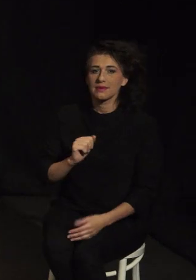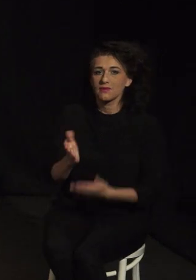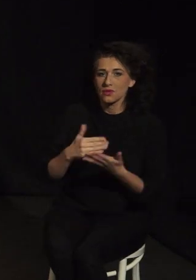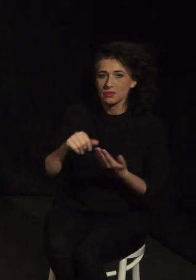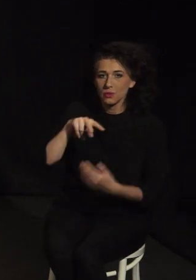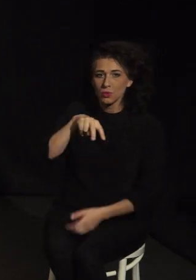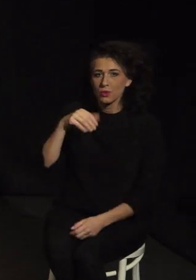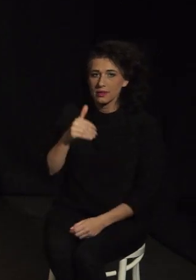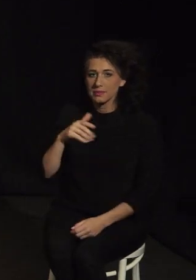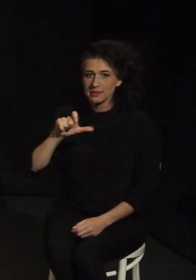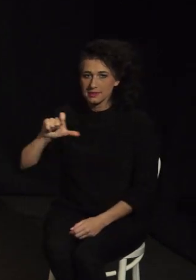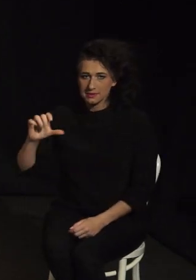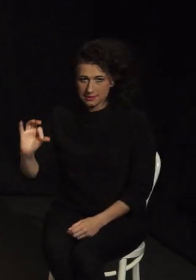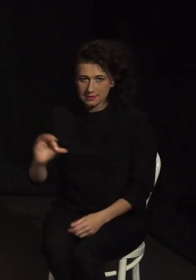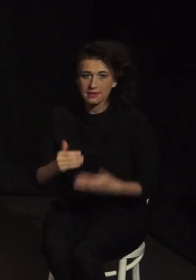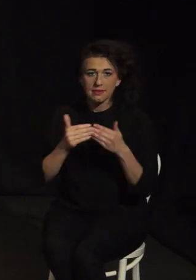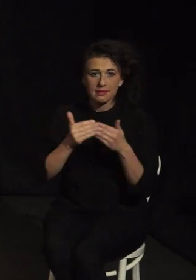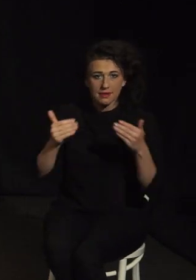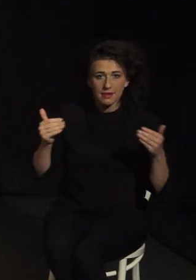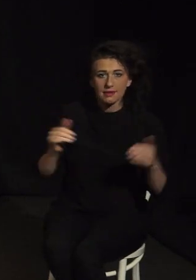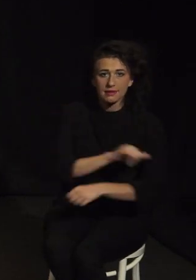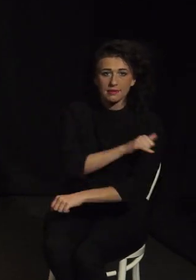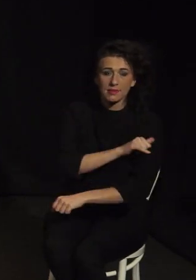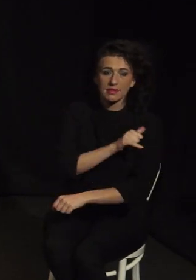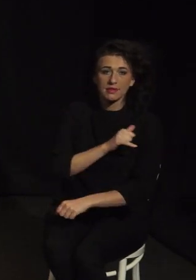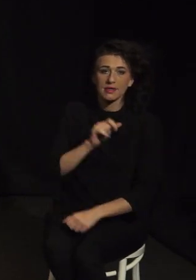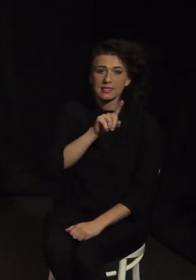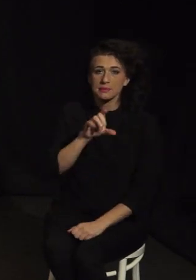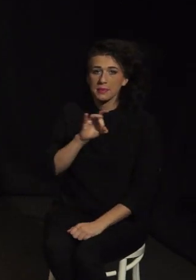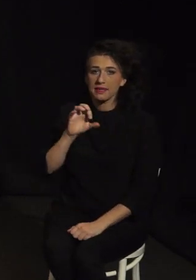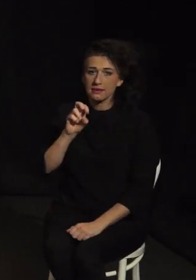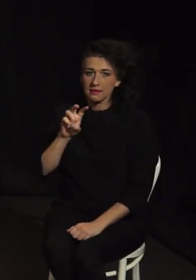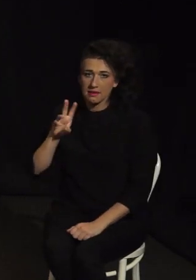and at the Zbigniew Raszewski Theatre Institute in Warsaw.